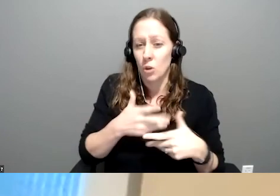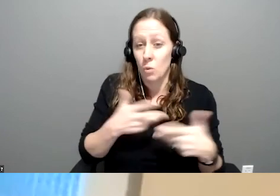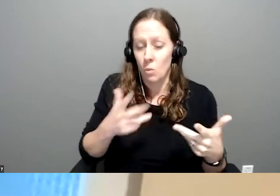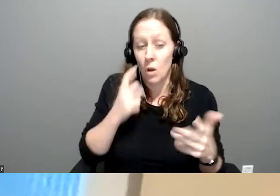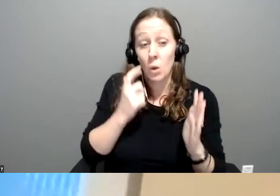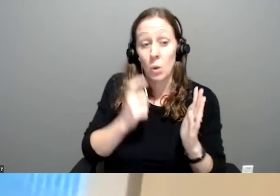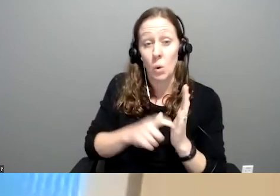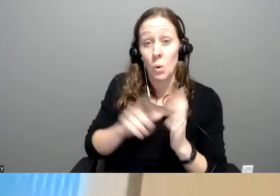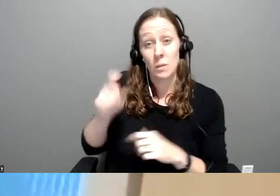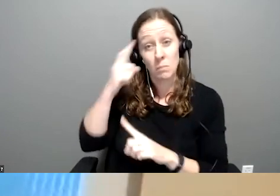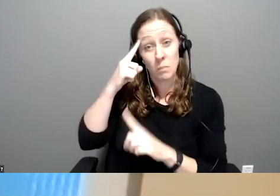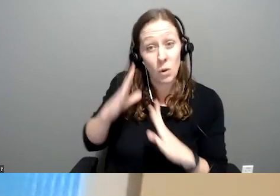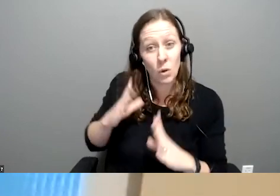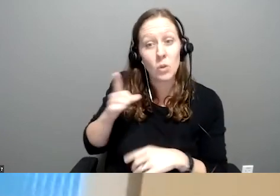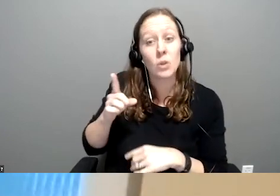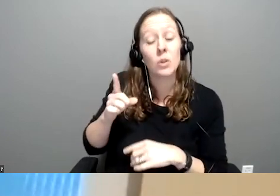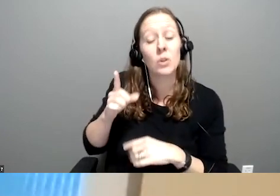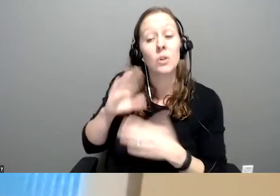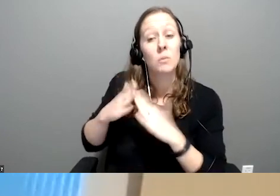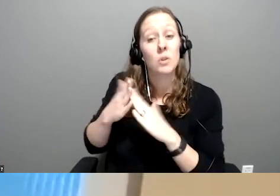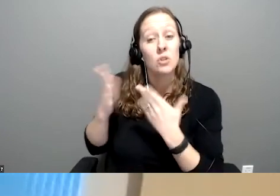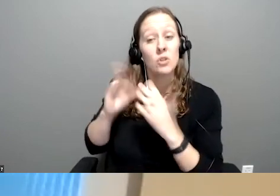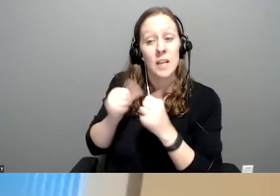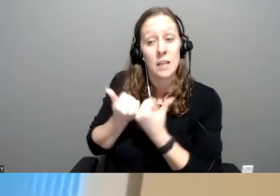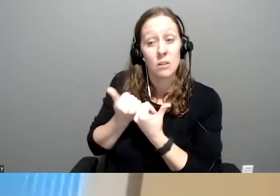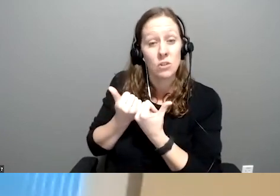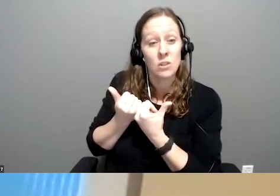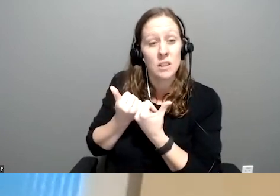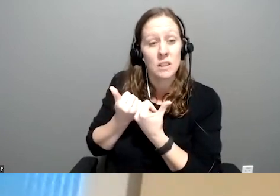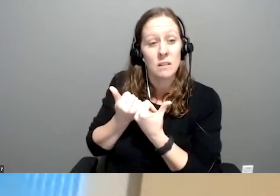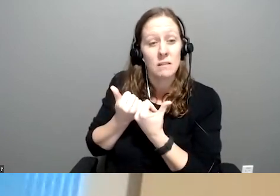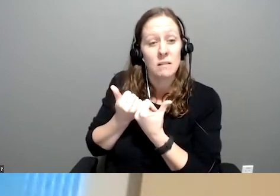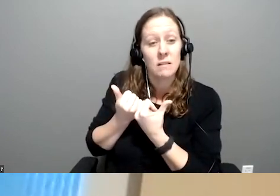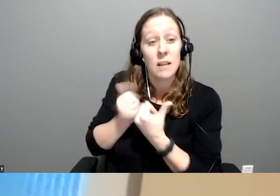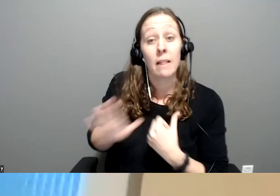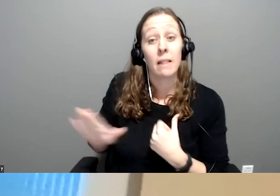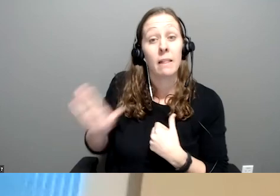agencies that we were working with were at different levels of understanding,